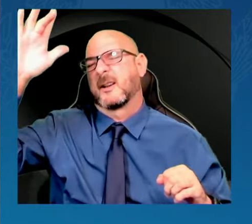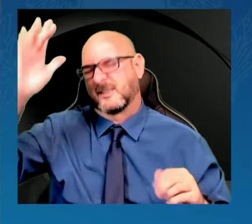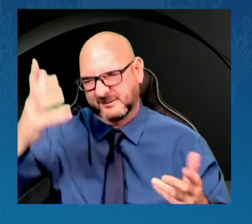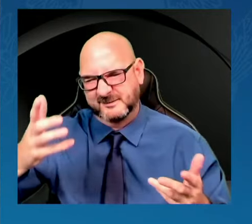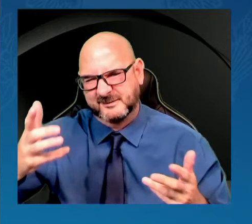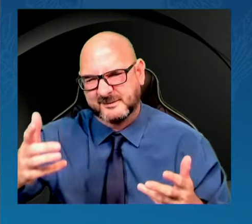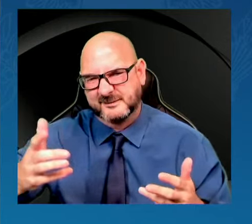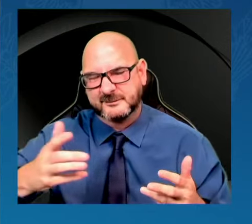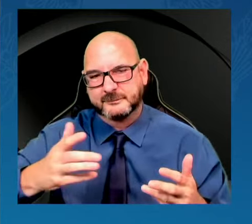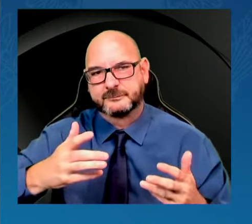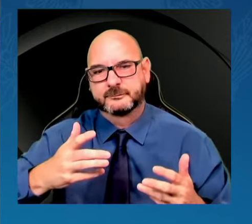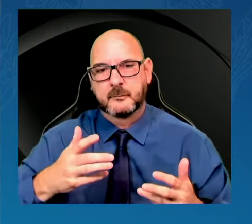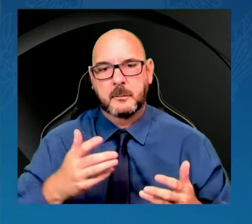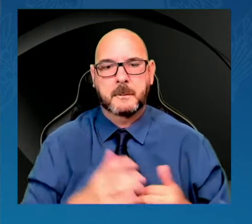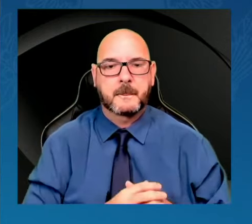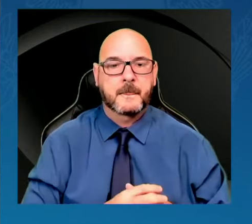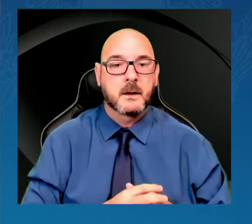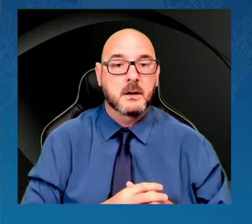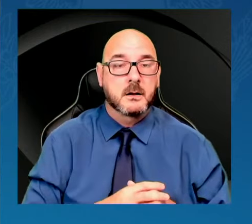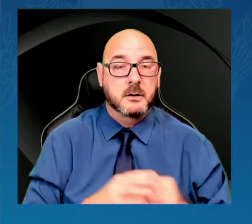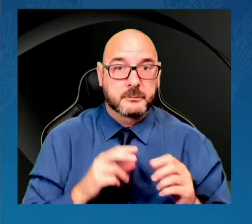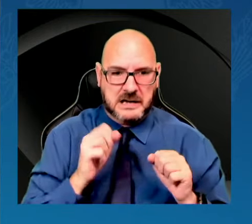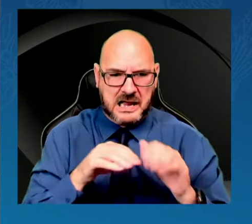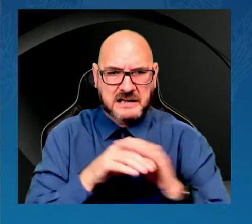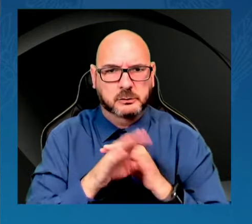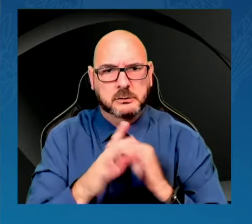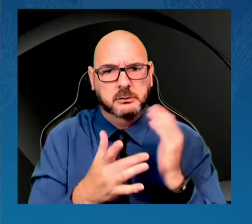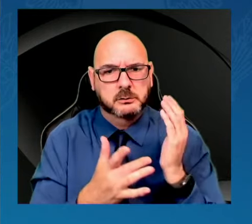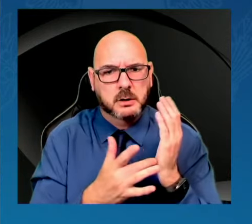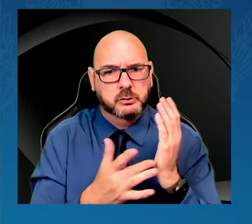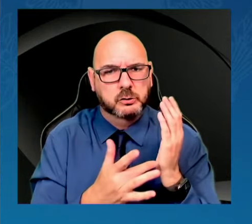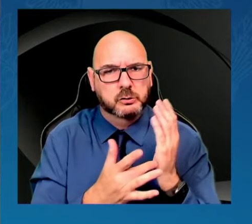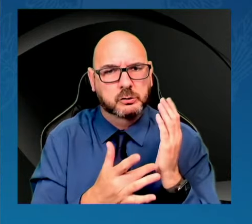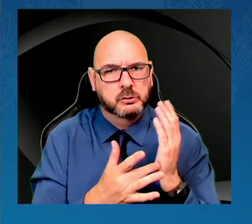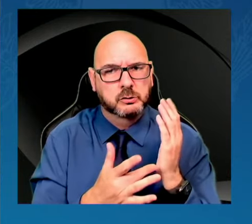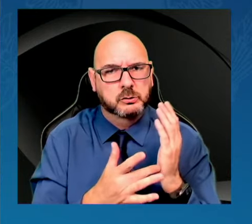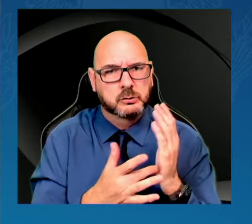that data so they can then make decisions about when they are planting their crops